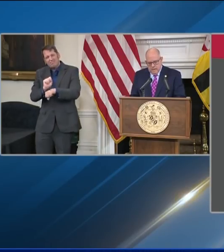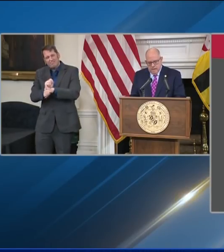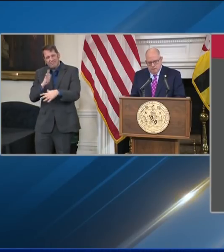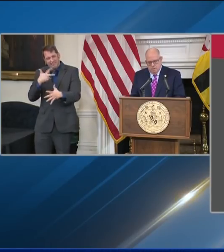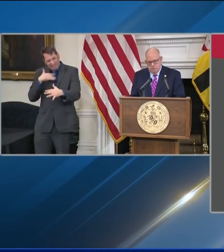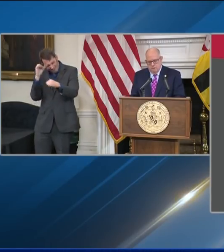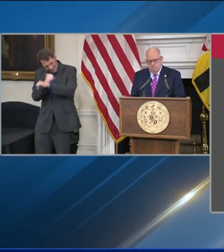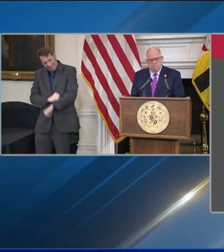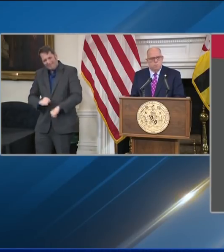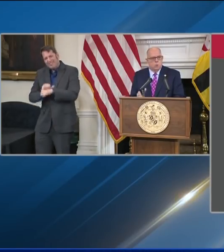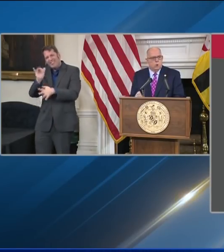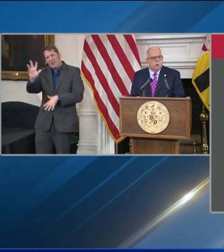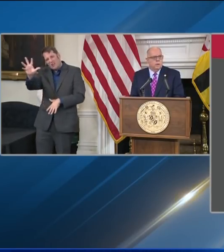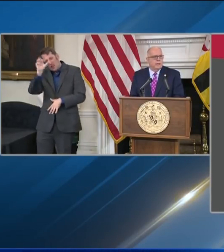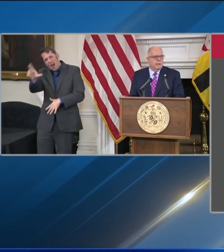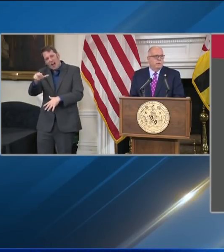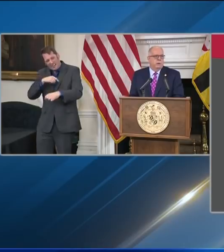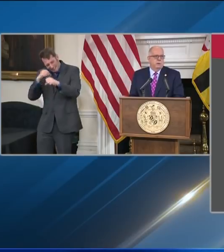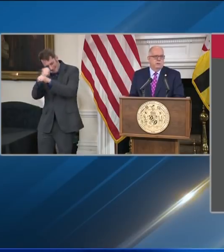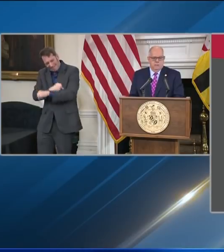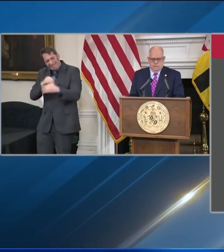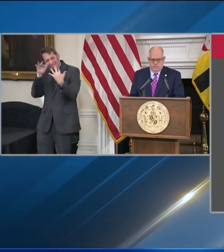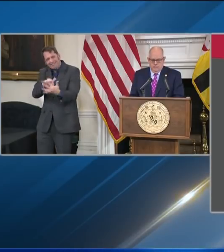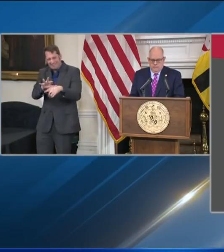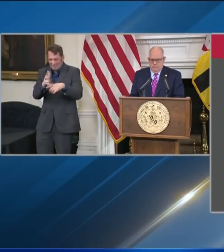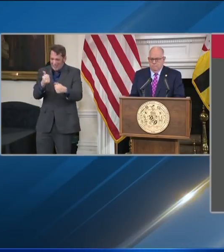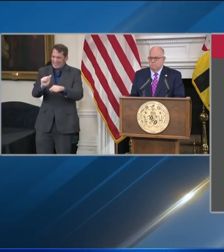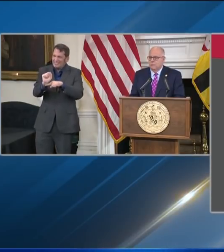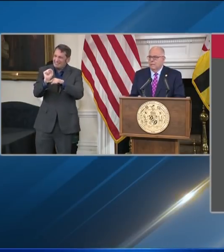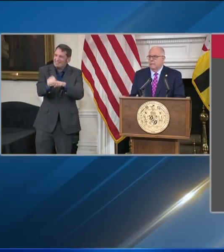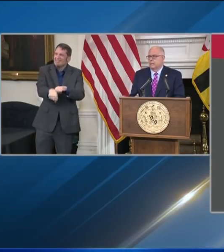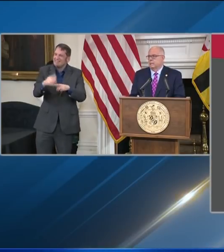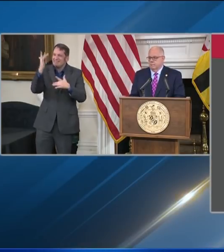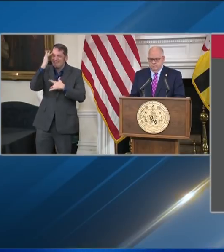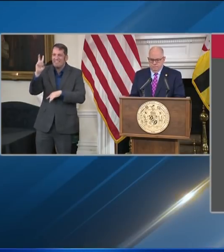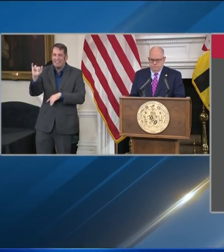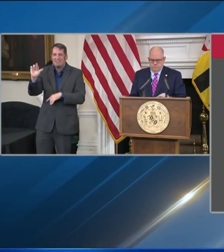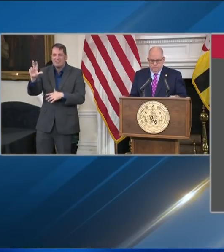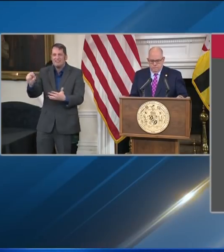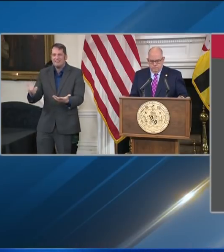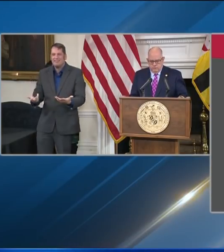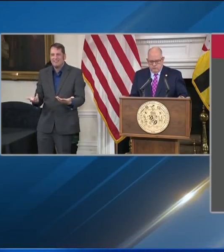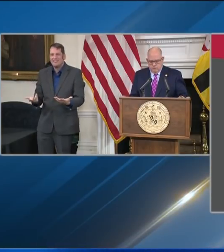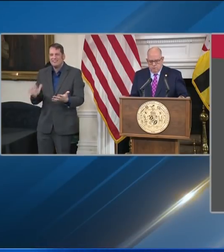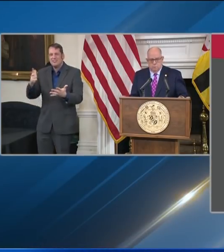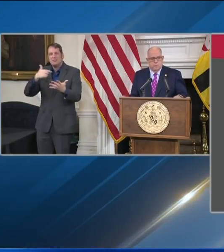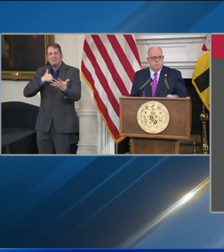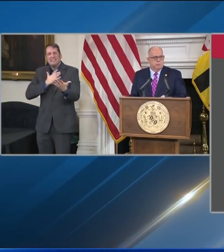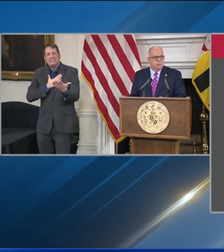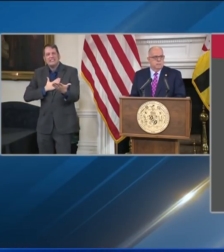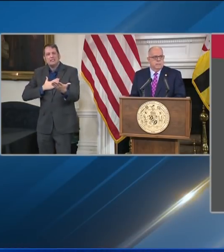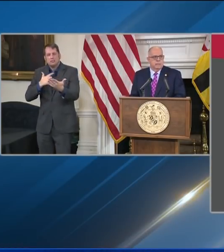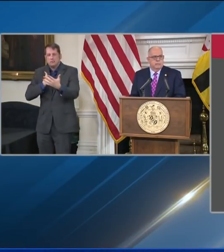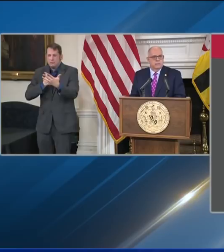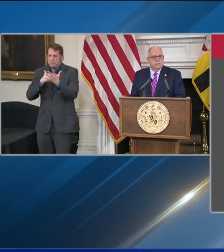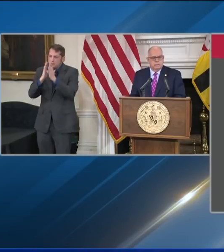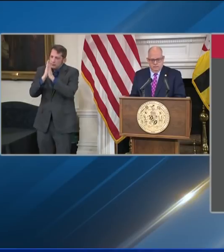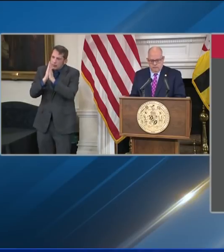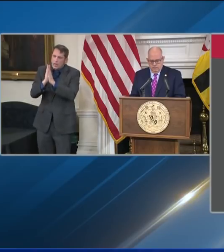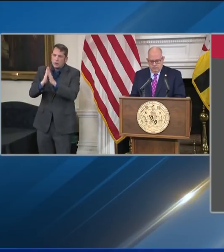AND THE VIRUS IS WINNING. NOW MORE THAN EVER. I’M PLEADING.